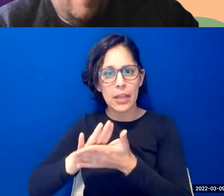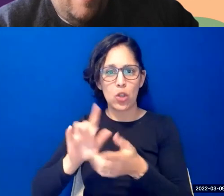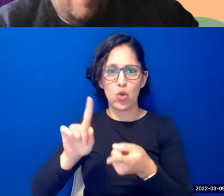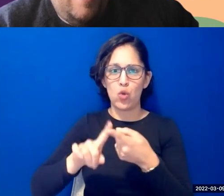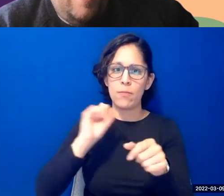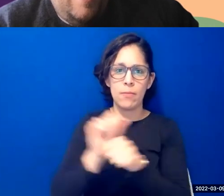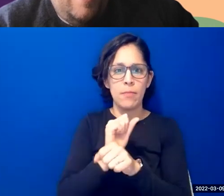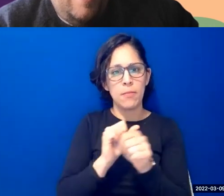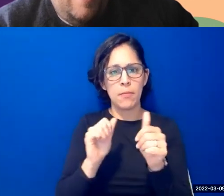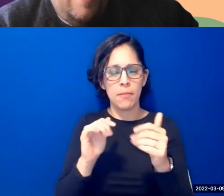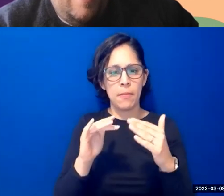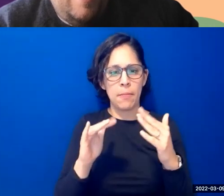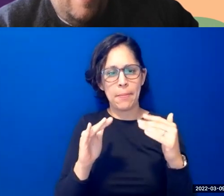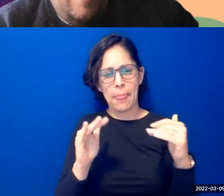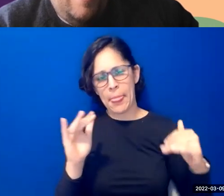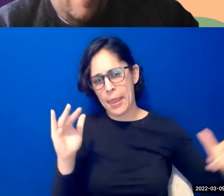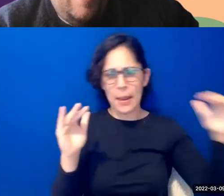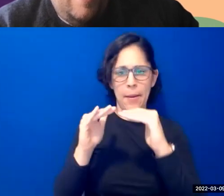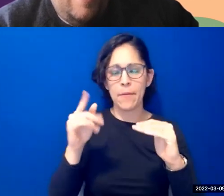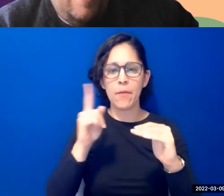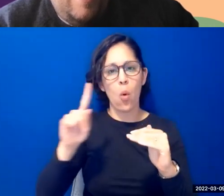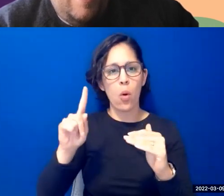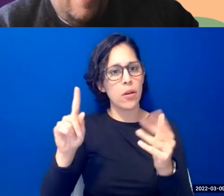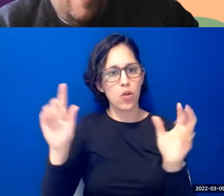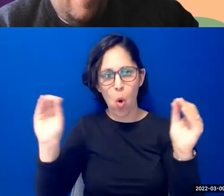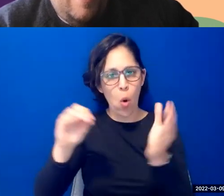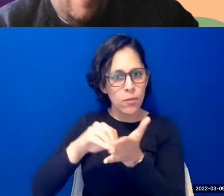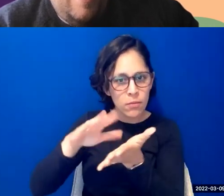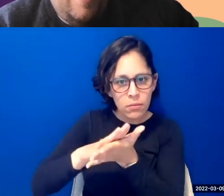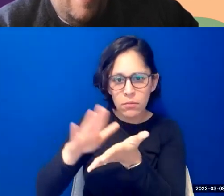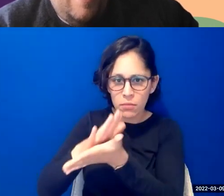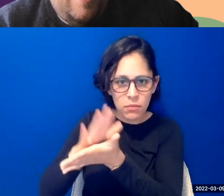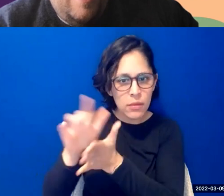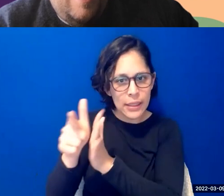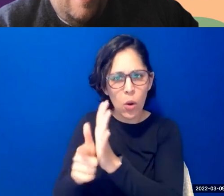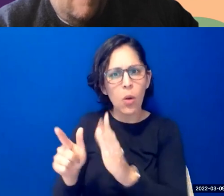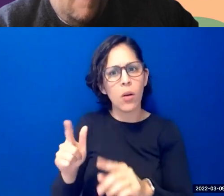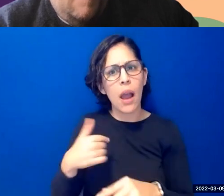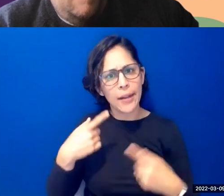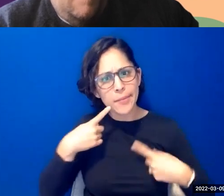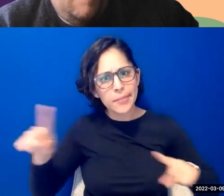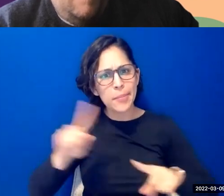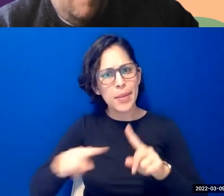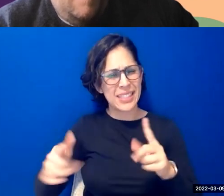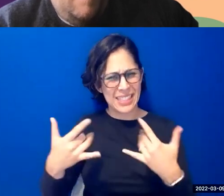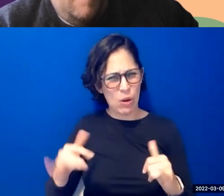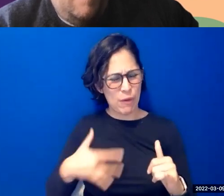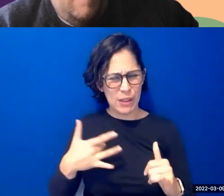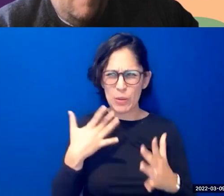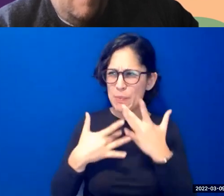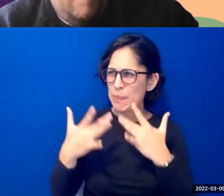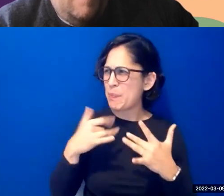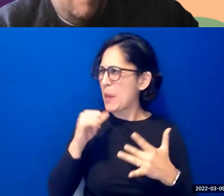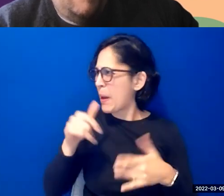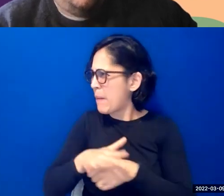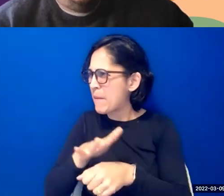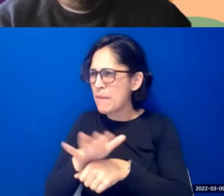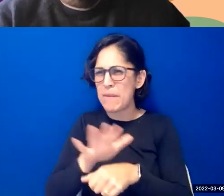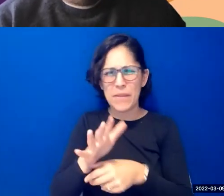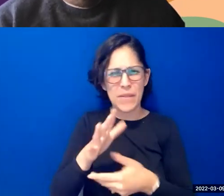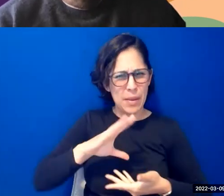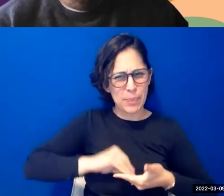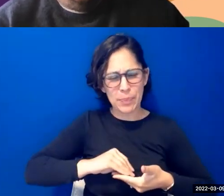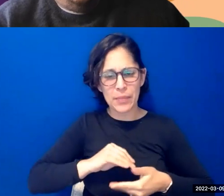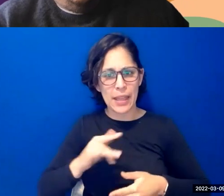Katherine Michel: I resonate with receiving academic recognition, but it always feels like it falls short, I feel like i'm not doing enough and it feels like ultimately this country does not want me.